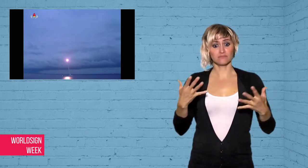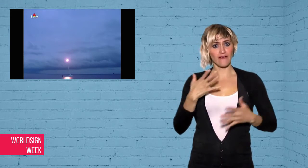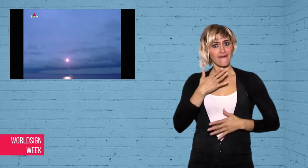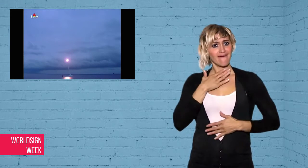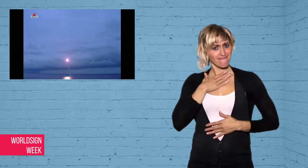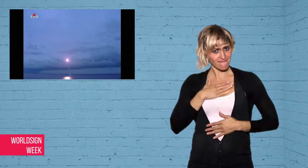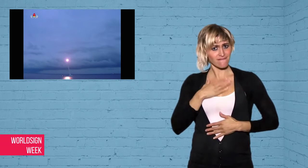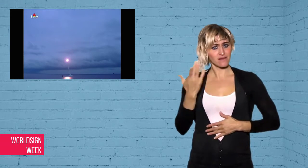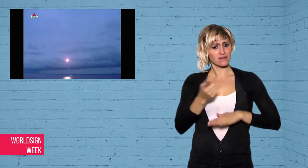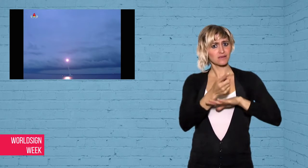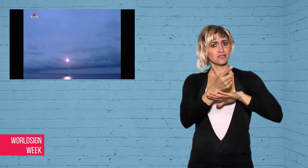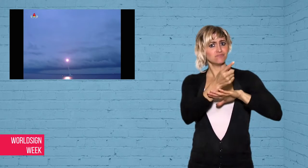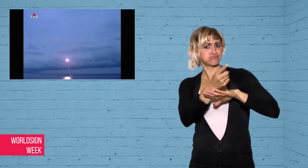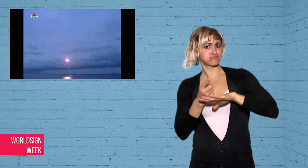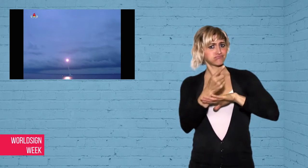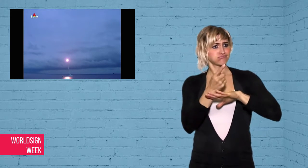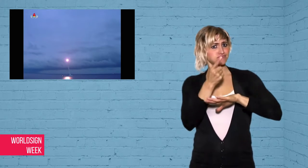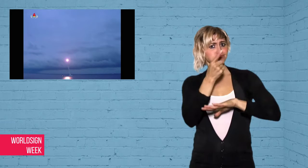USA’s side.